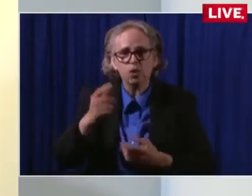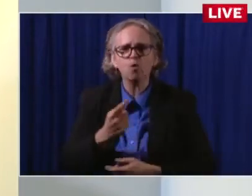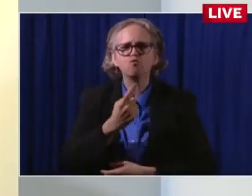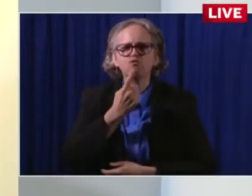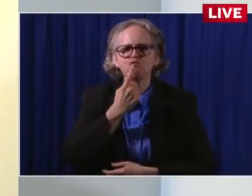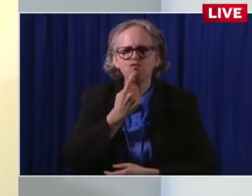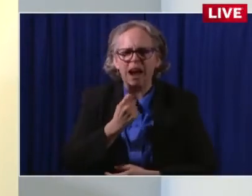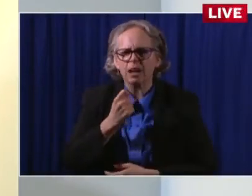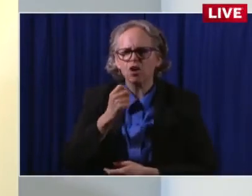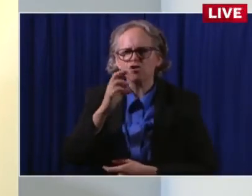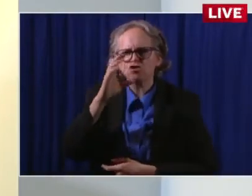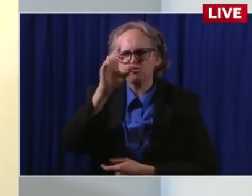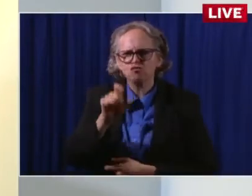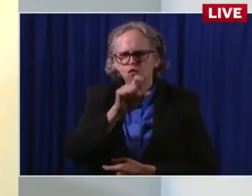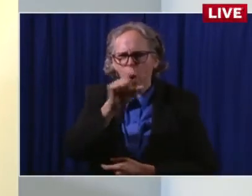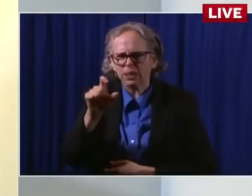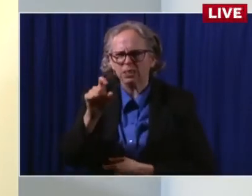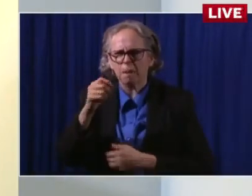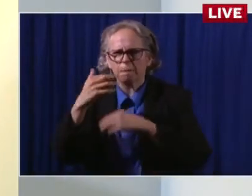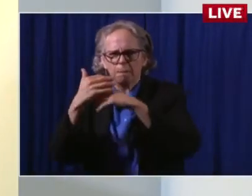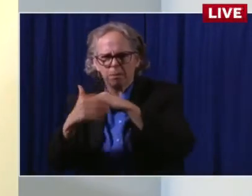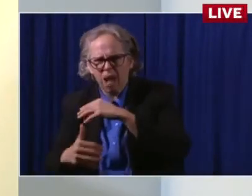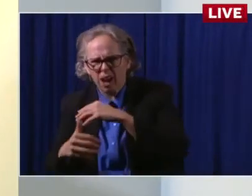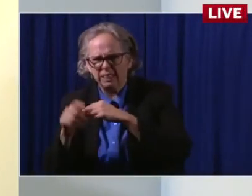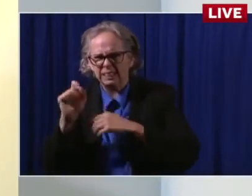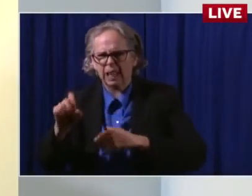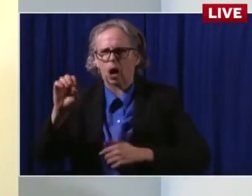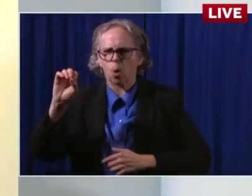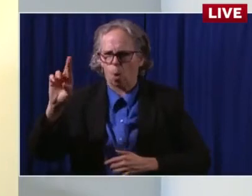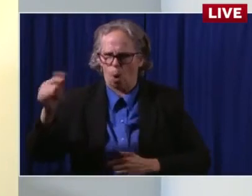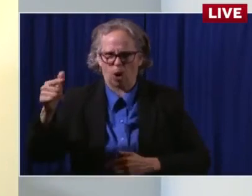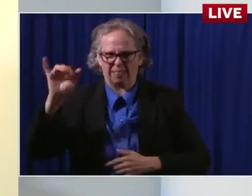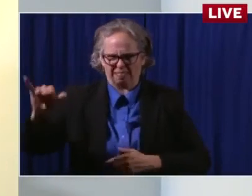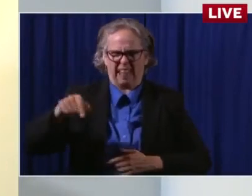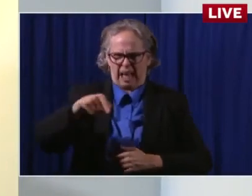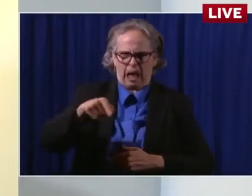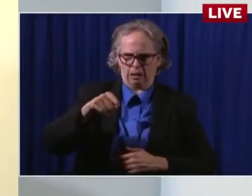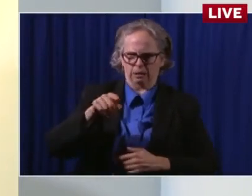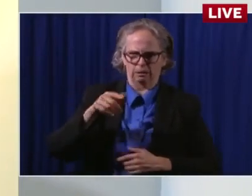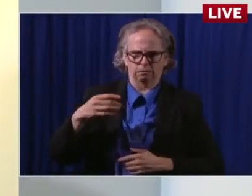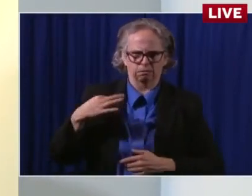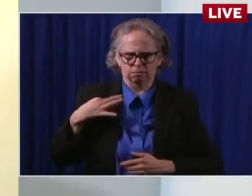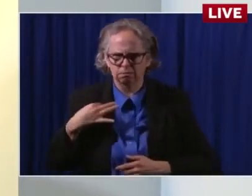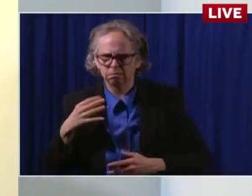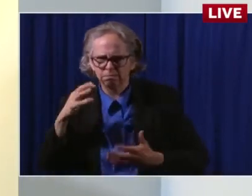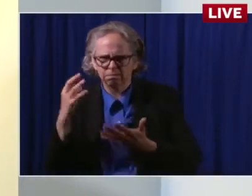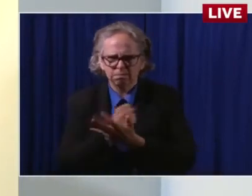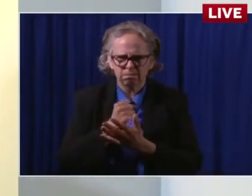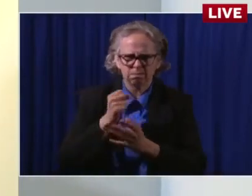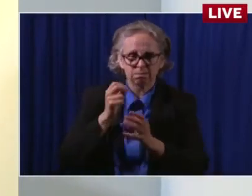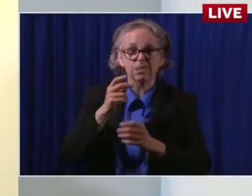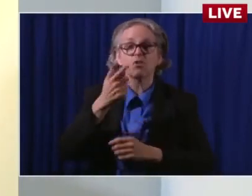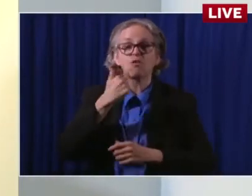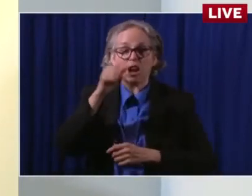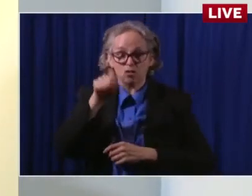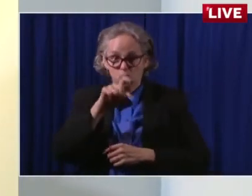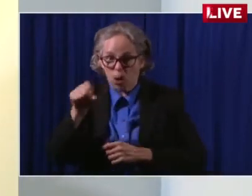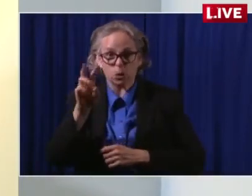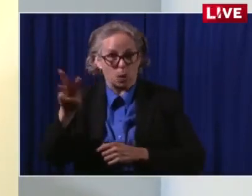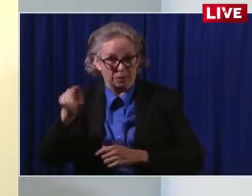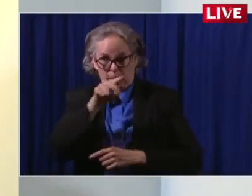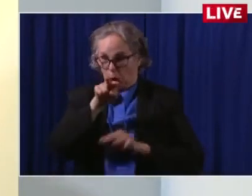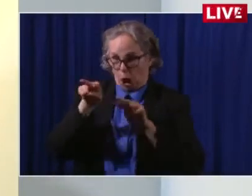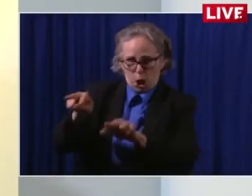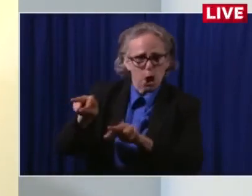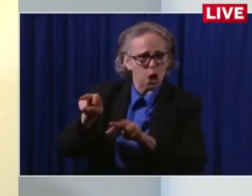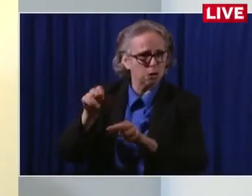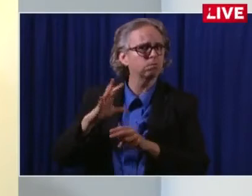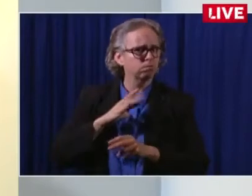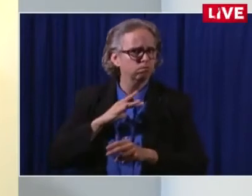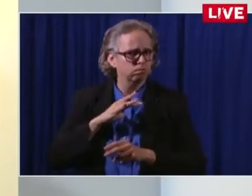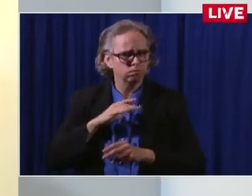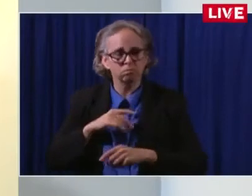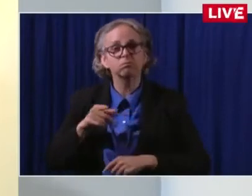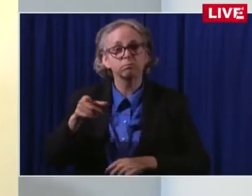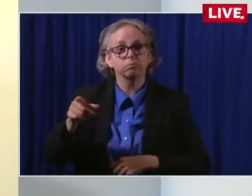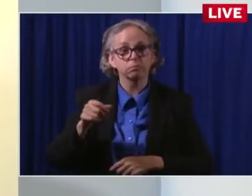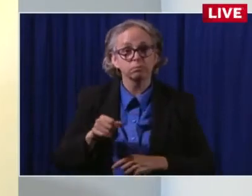YOU CAN FIND MORE INFORMATION ON HOW TO DONATE AT REDCROSSBL OOD.ORG/PLASMAFORCOVID.